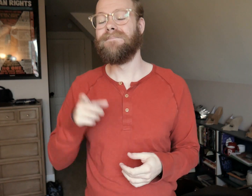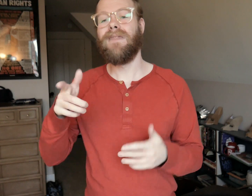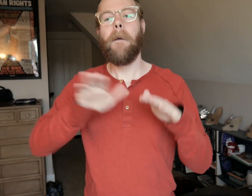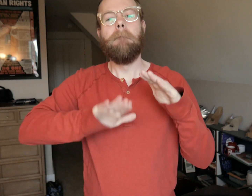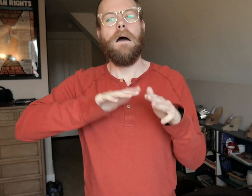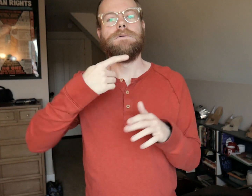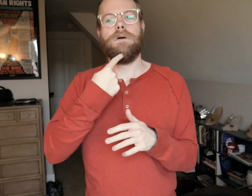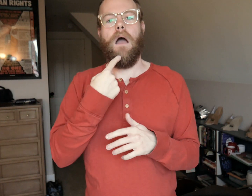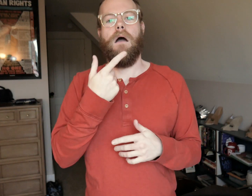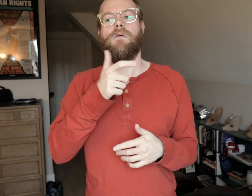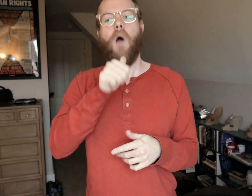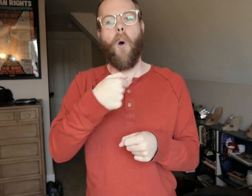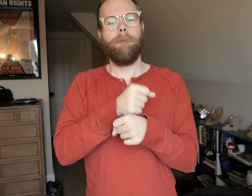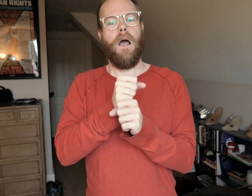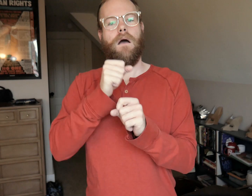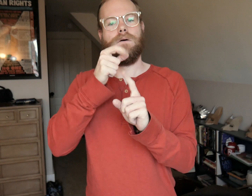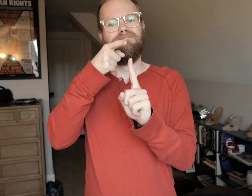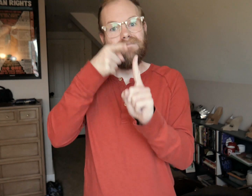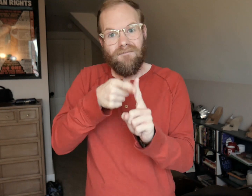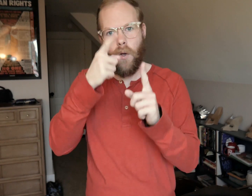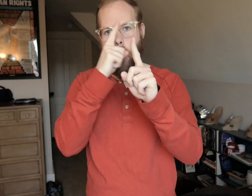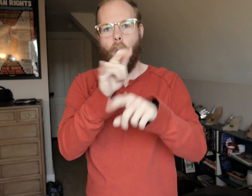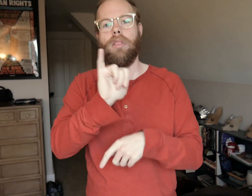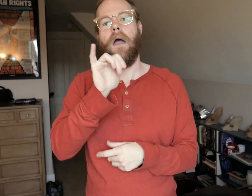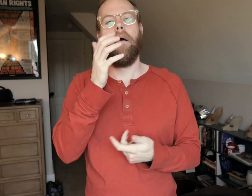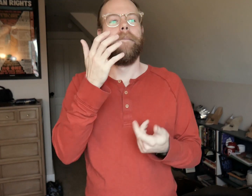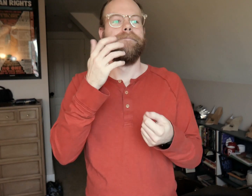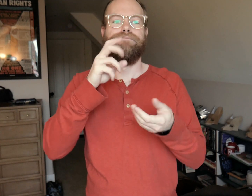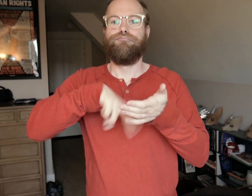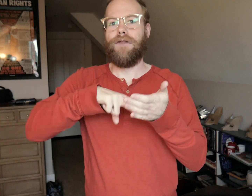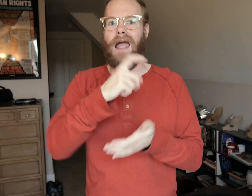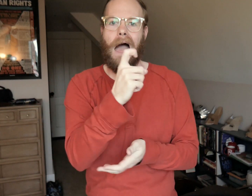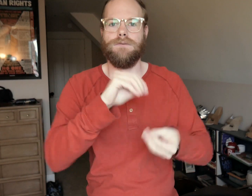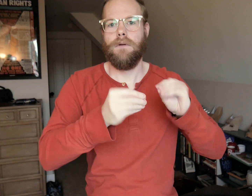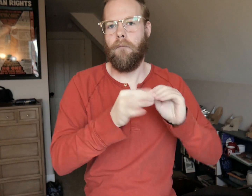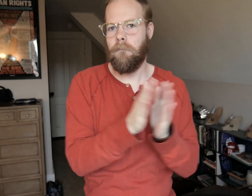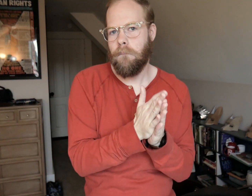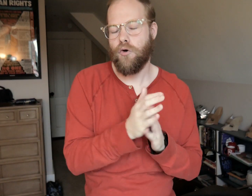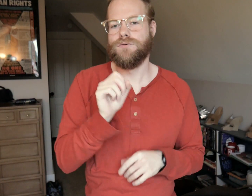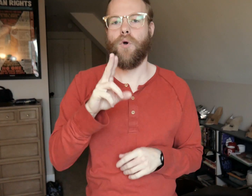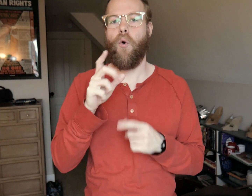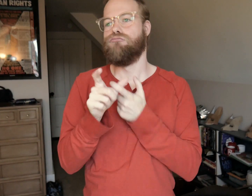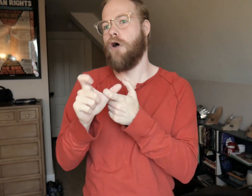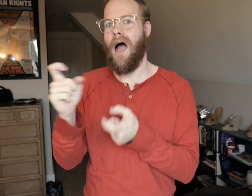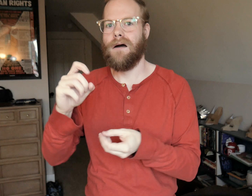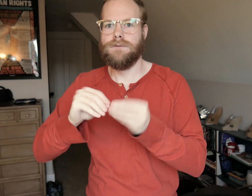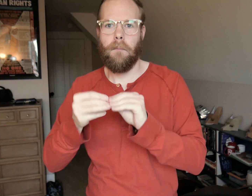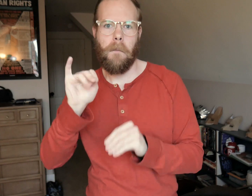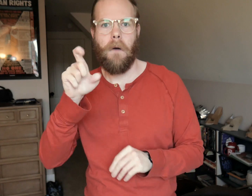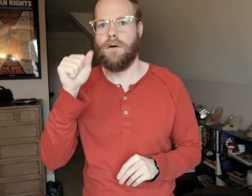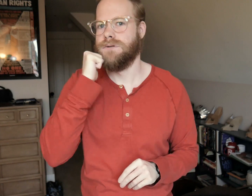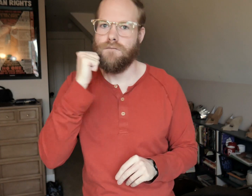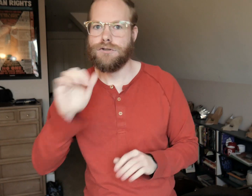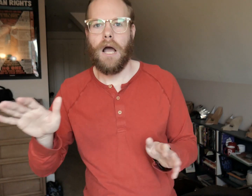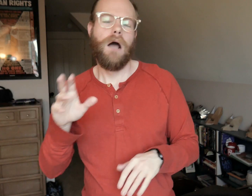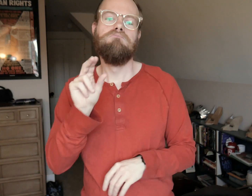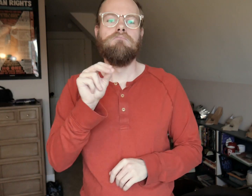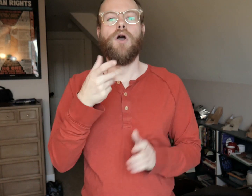He basically says don’t make specific goals like reading x number of books or running x number of miles every day.